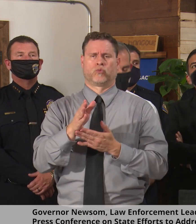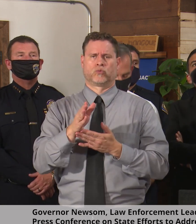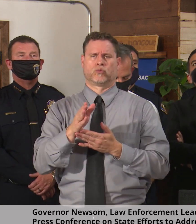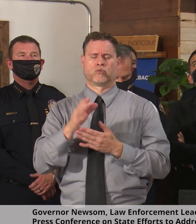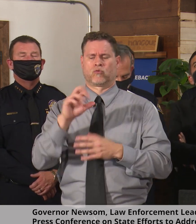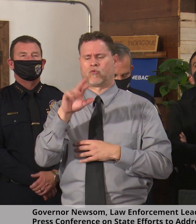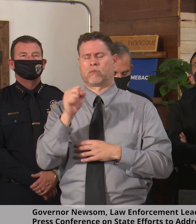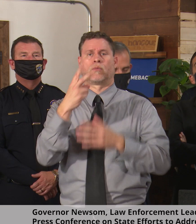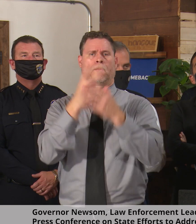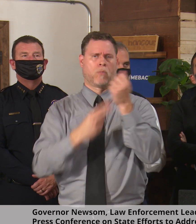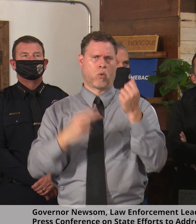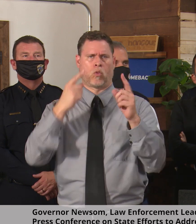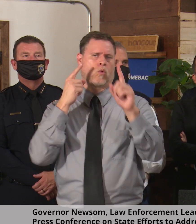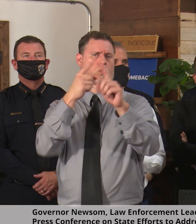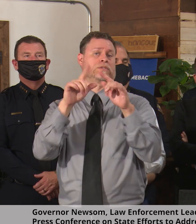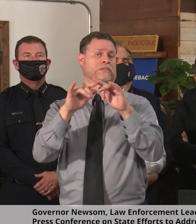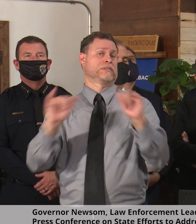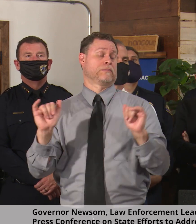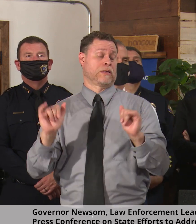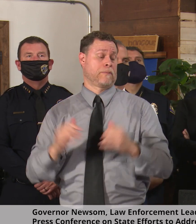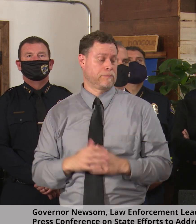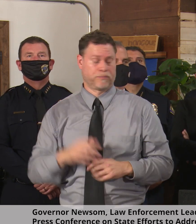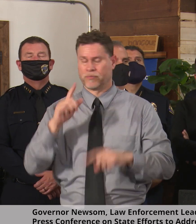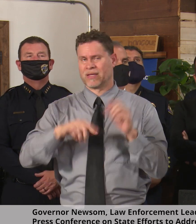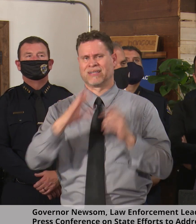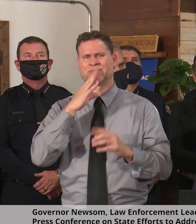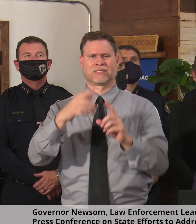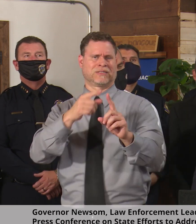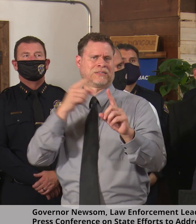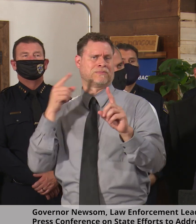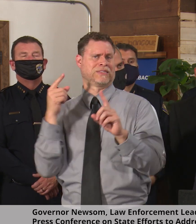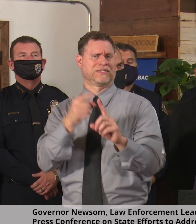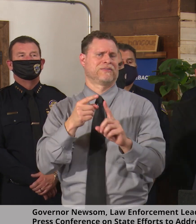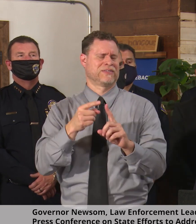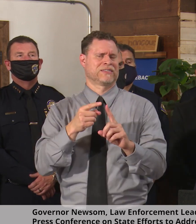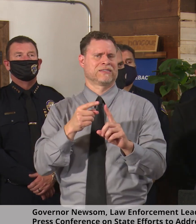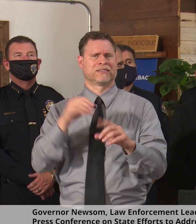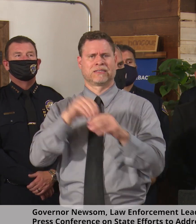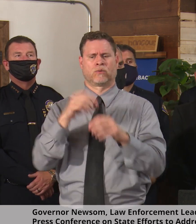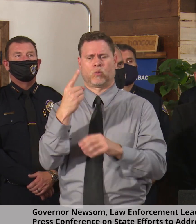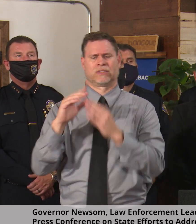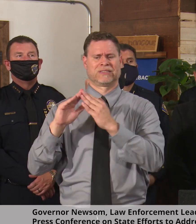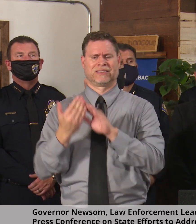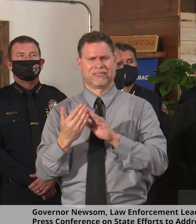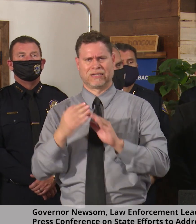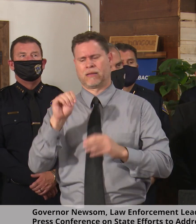our goals at the same time. I can't speak to specifics in one city. Perhaps the mayor